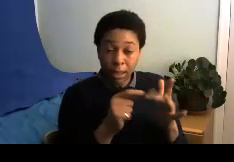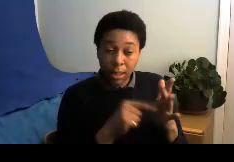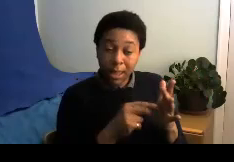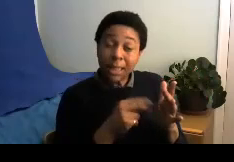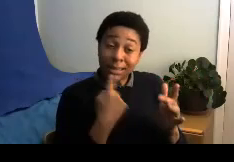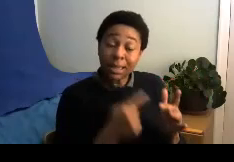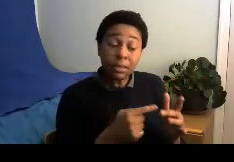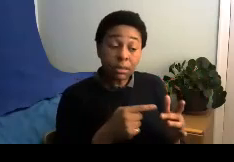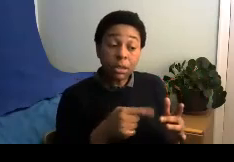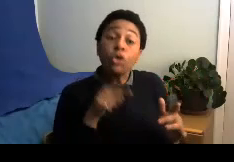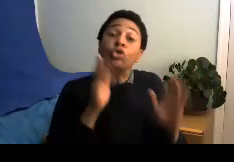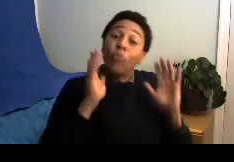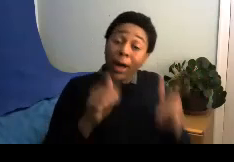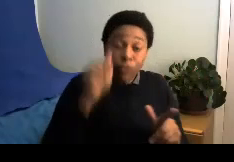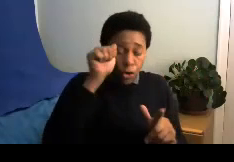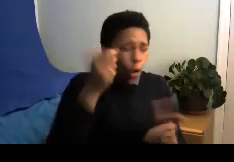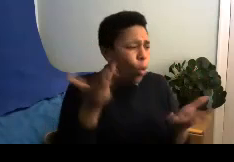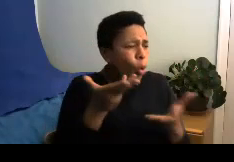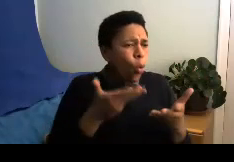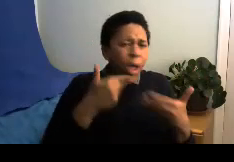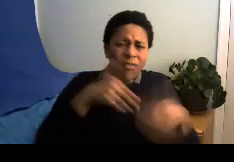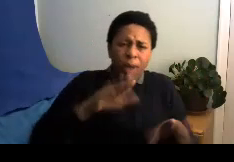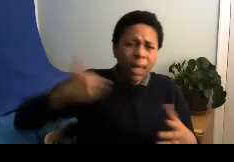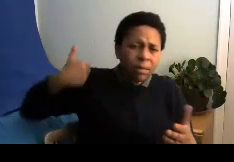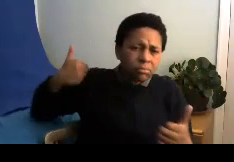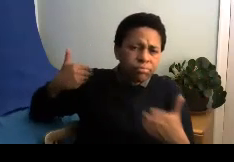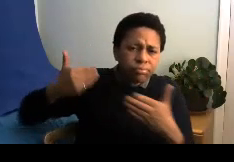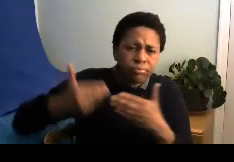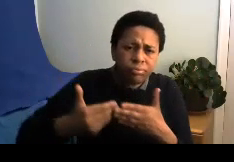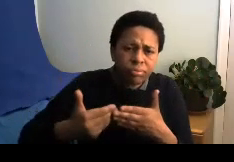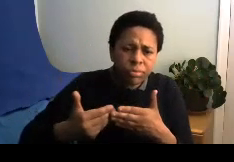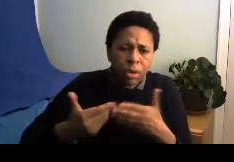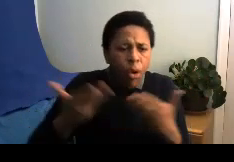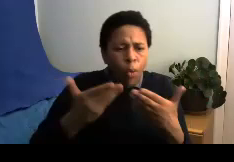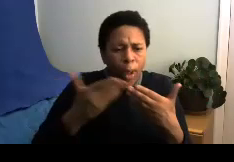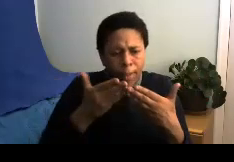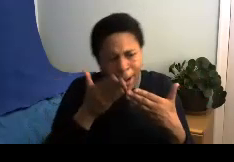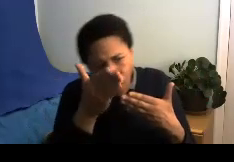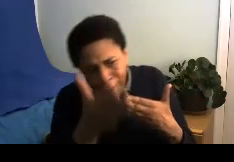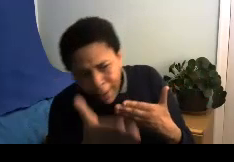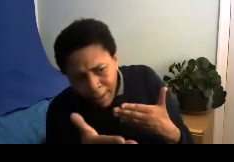[incomprehensible]. So, I'm definitely that. And also, like,